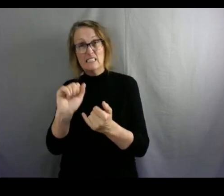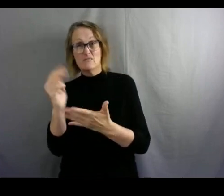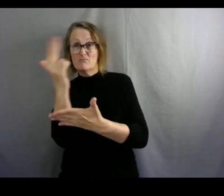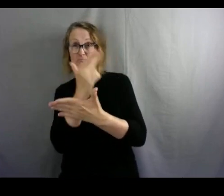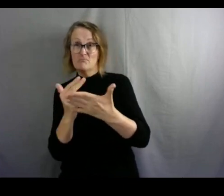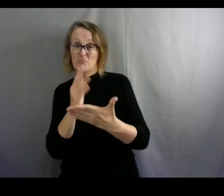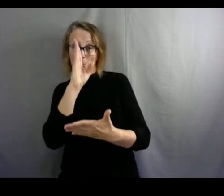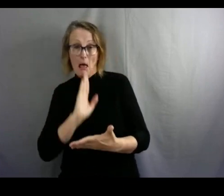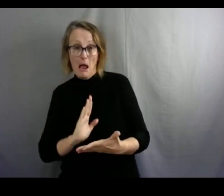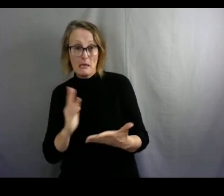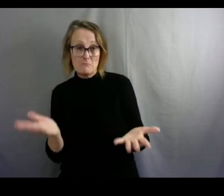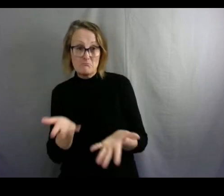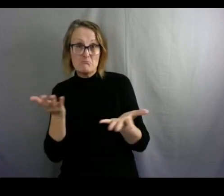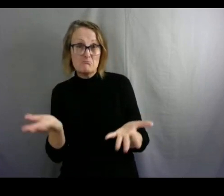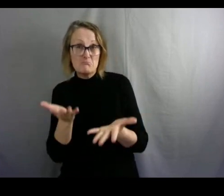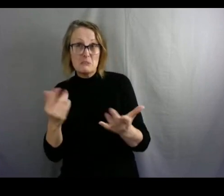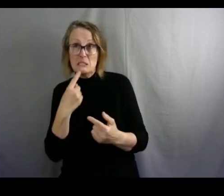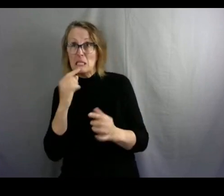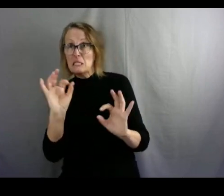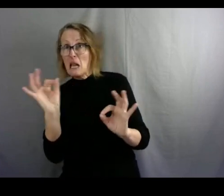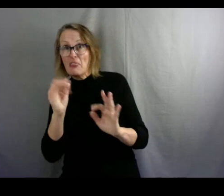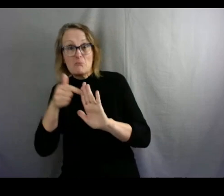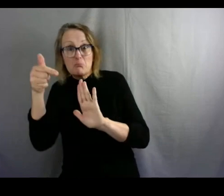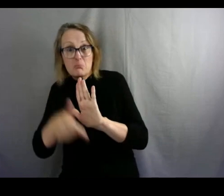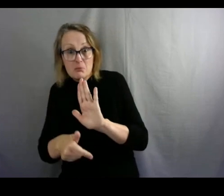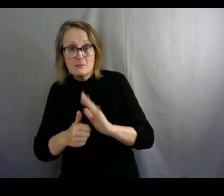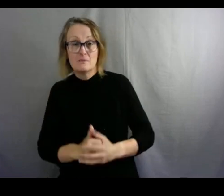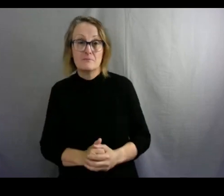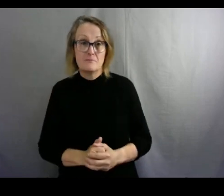And the question of a subject in the '90s, for example, becomes very important.